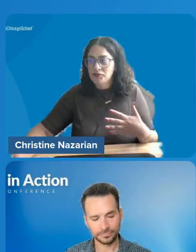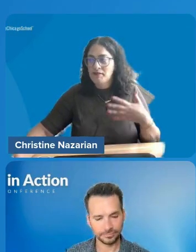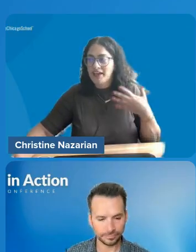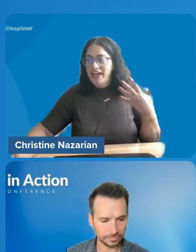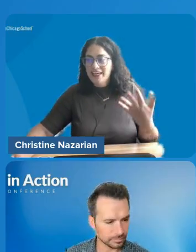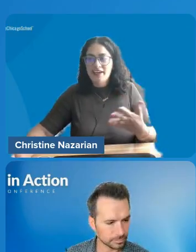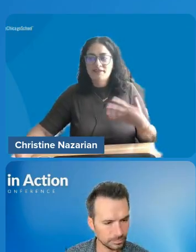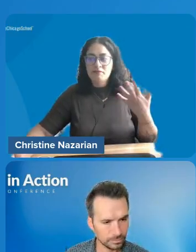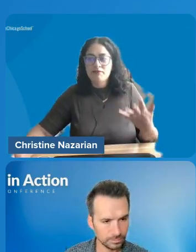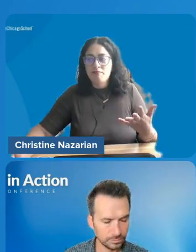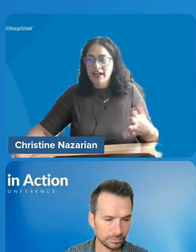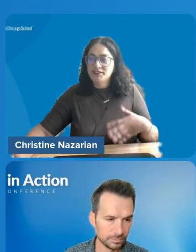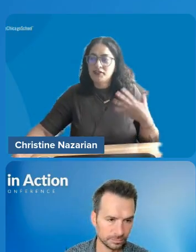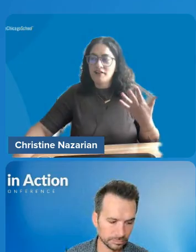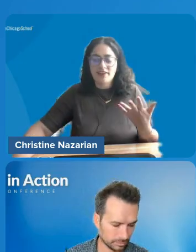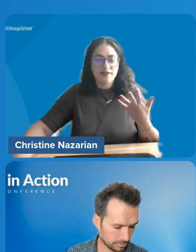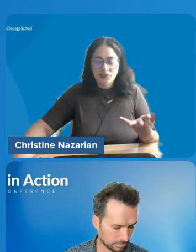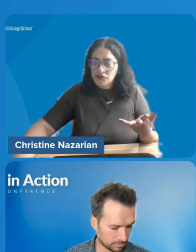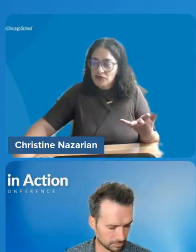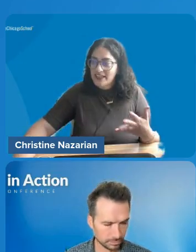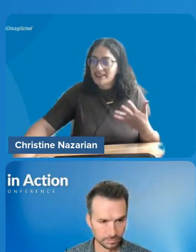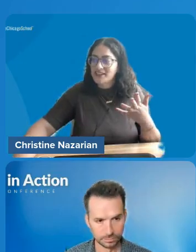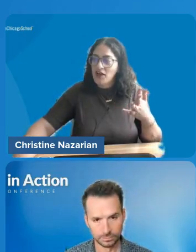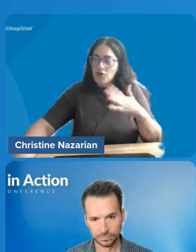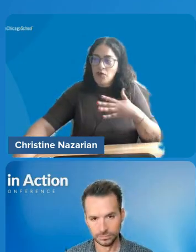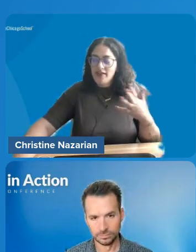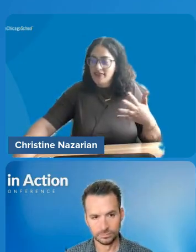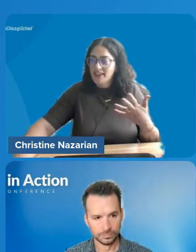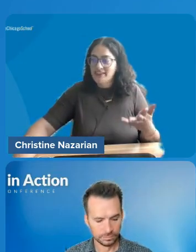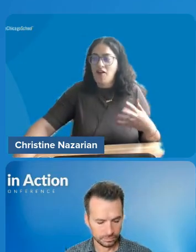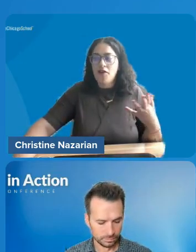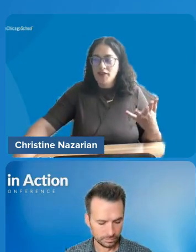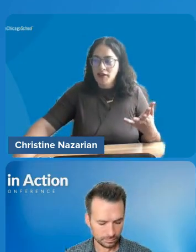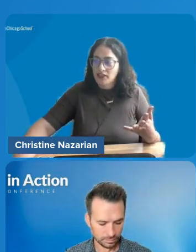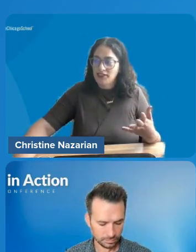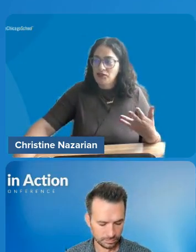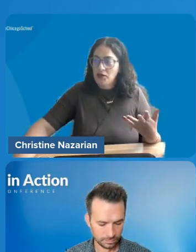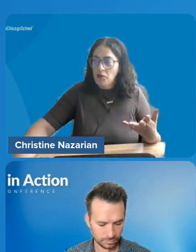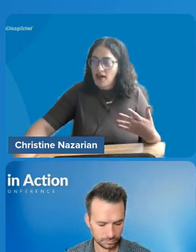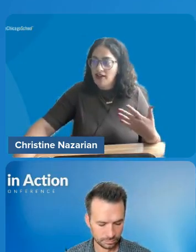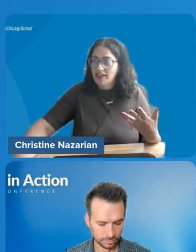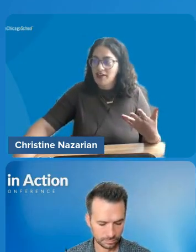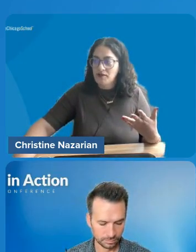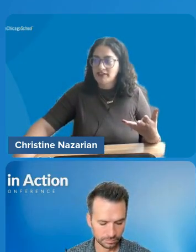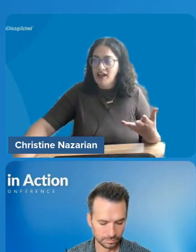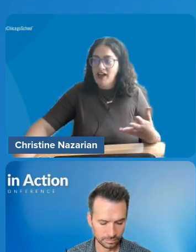It gives them a reminder of their strengths, what things are they really doing well in real time,